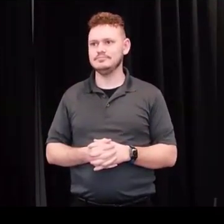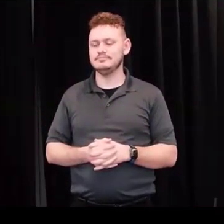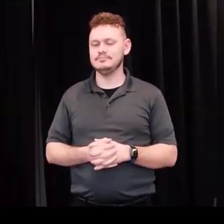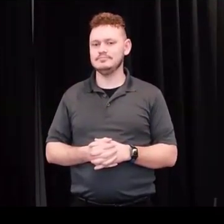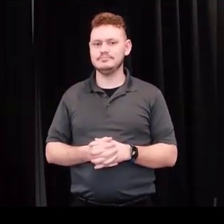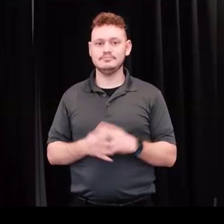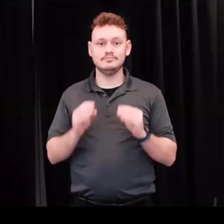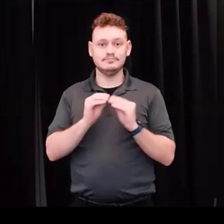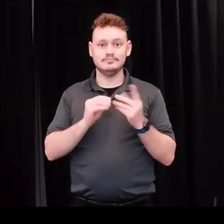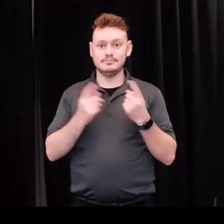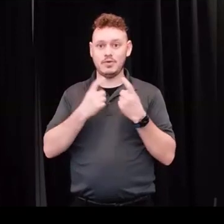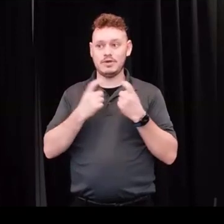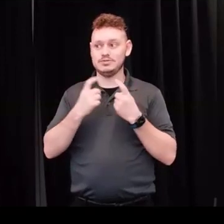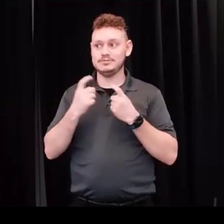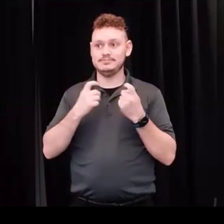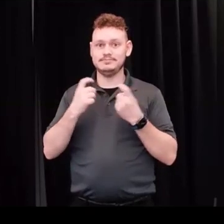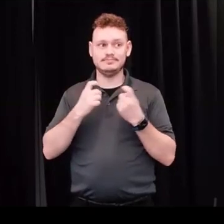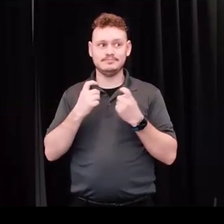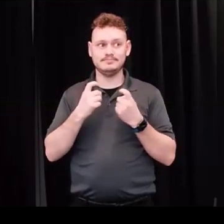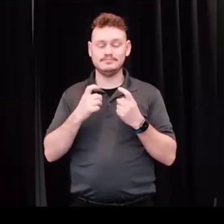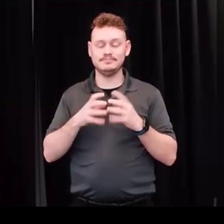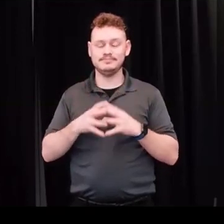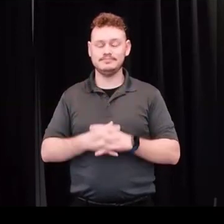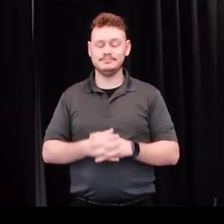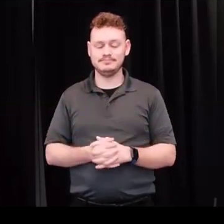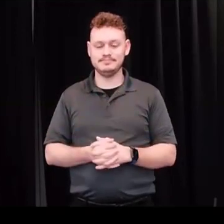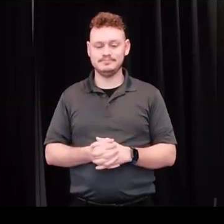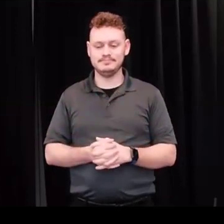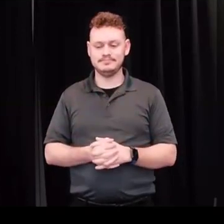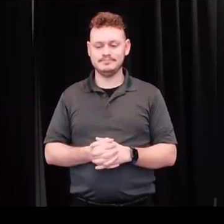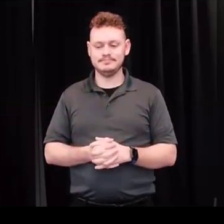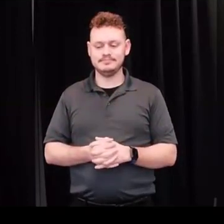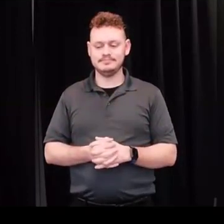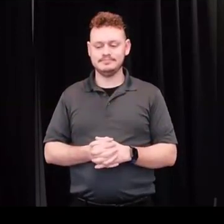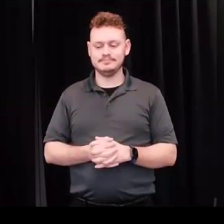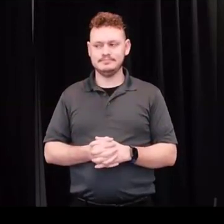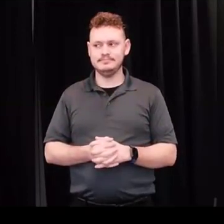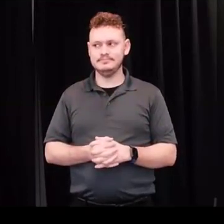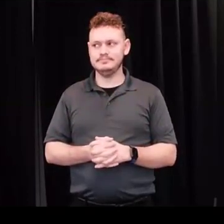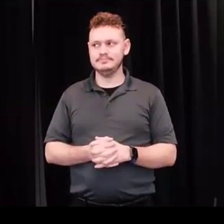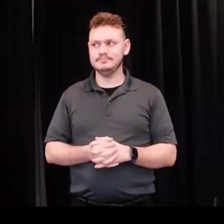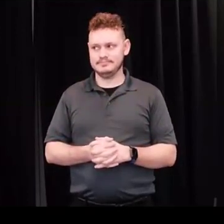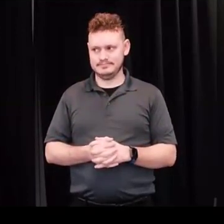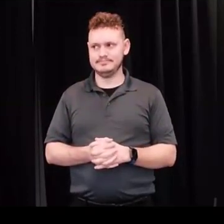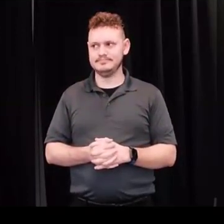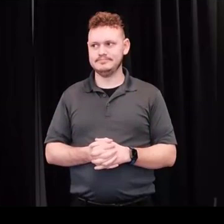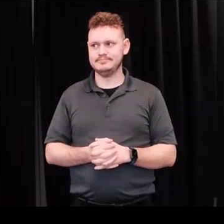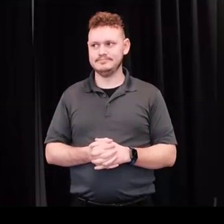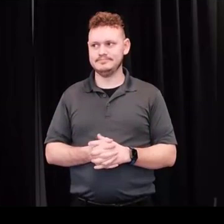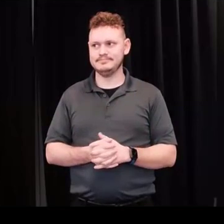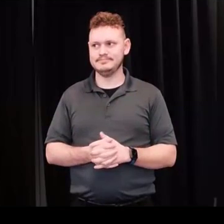Any other questions?